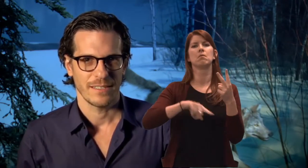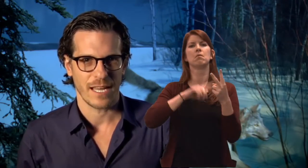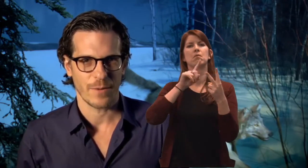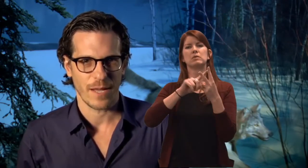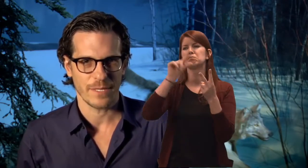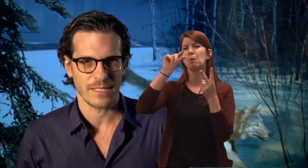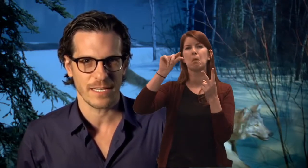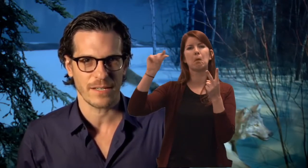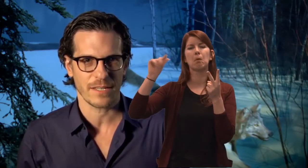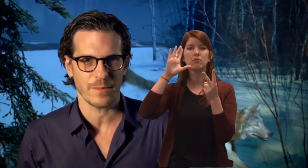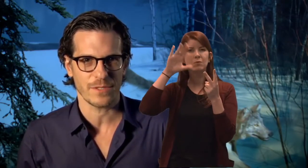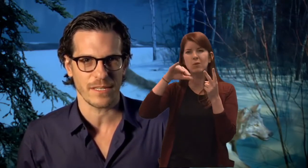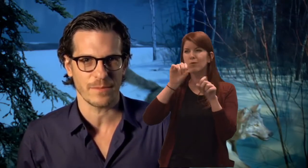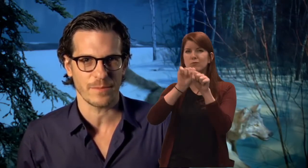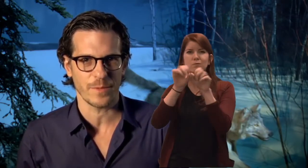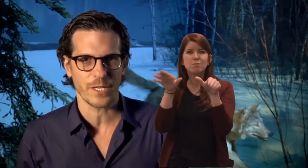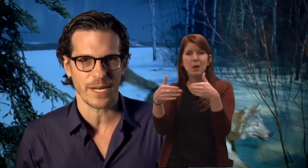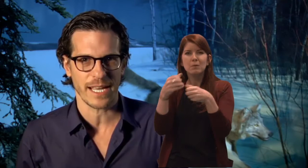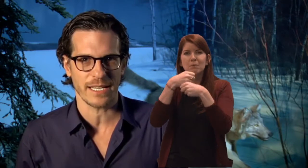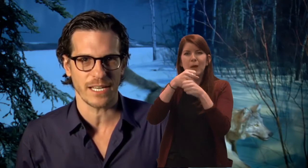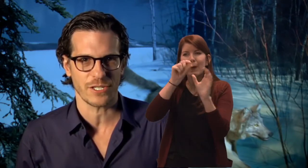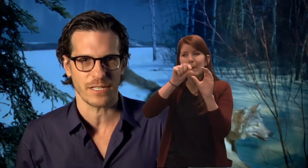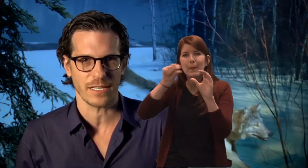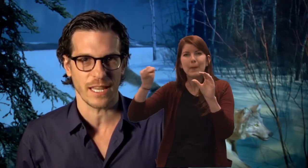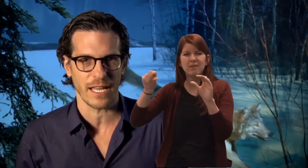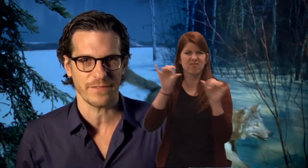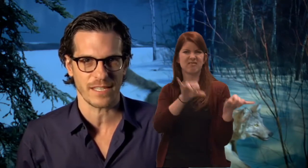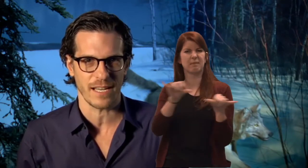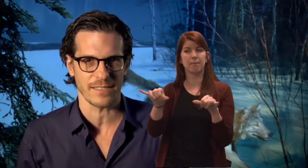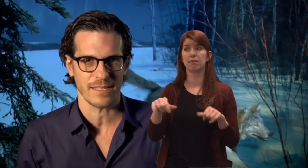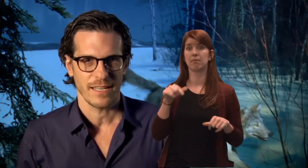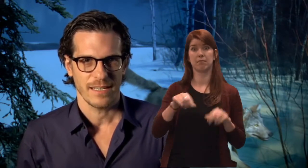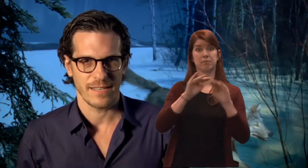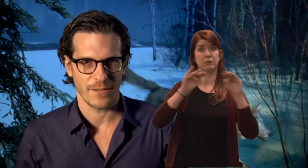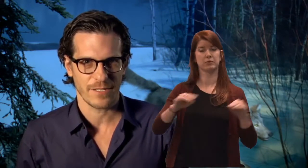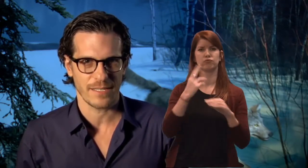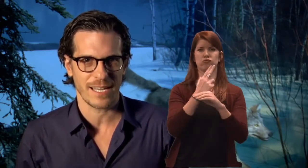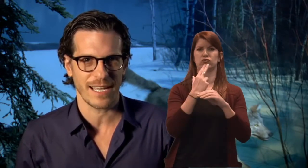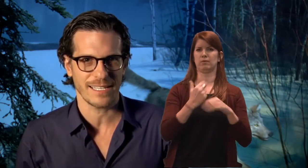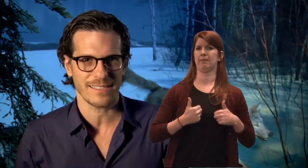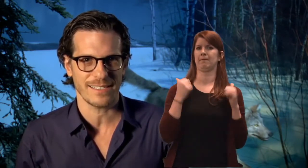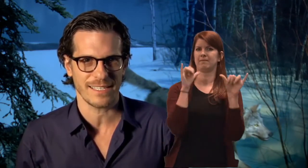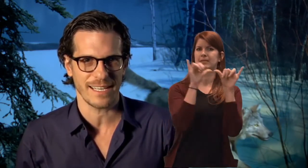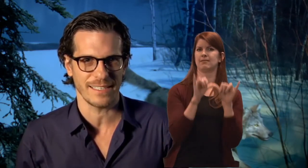The dioramas here at the museum recreate nature life size, down to the tiniest detail.